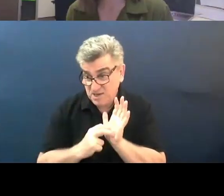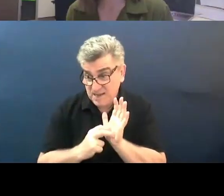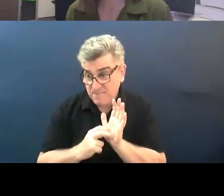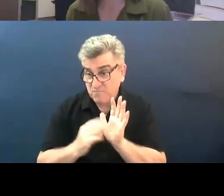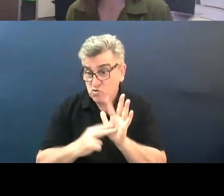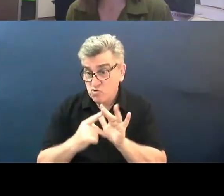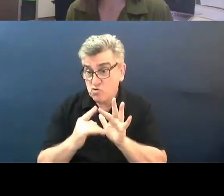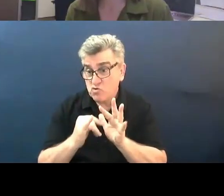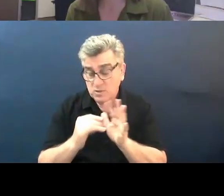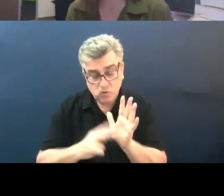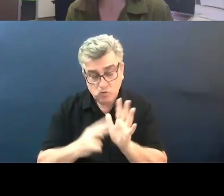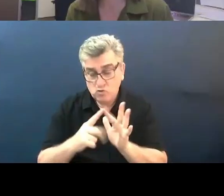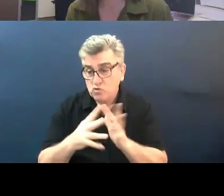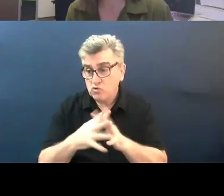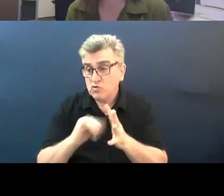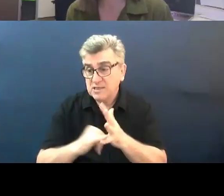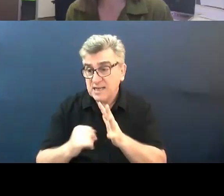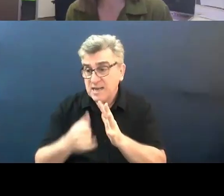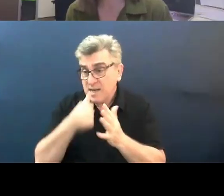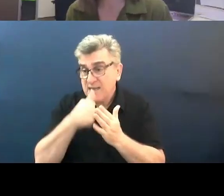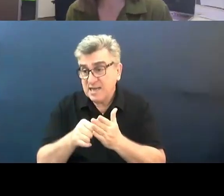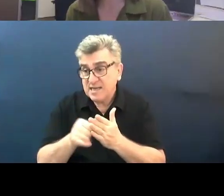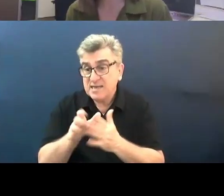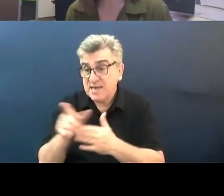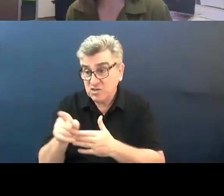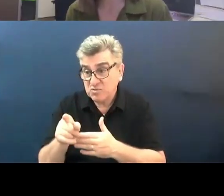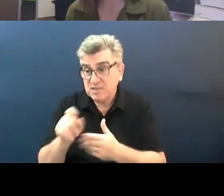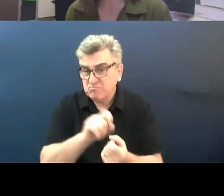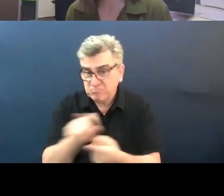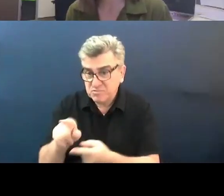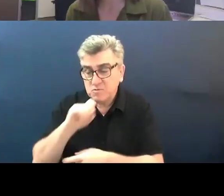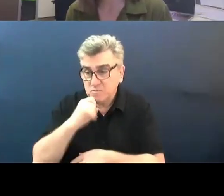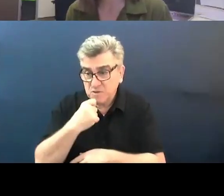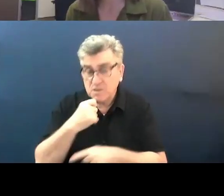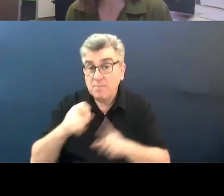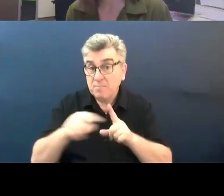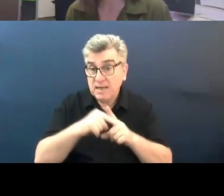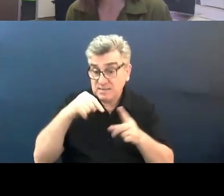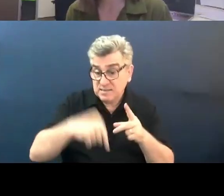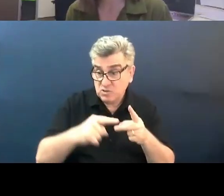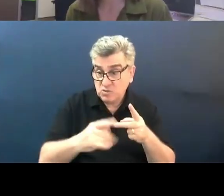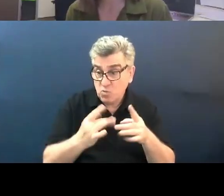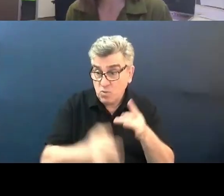on disability. And we will also be sending out the recording of this webinar. Any more questions